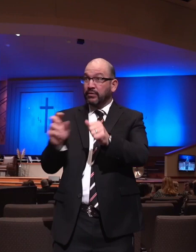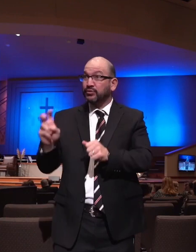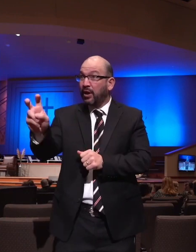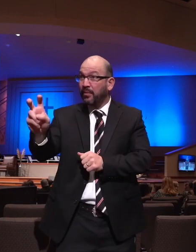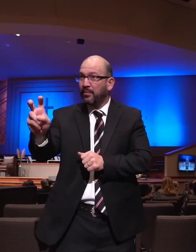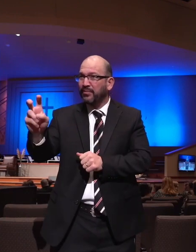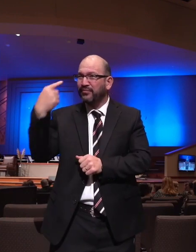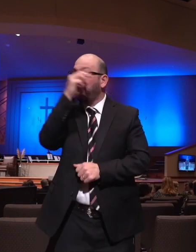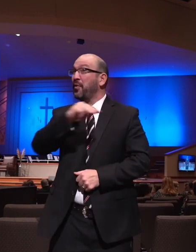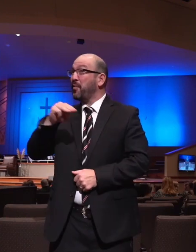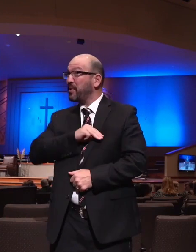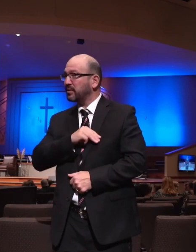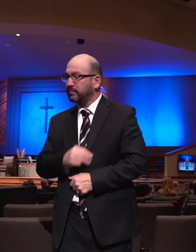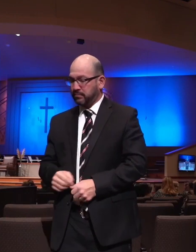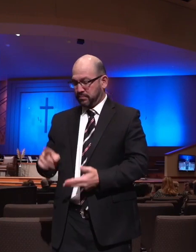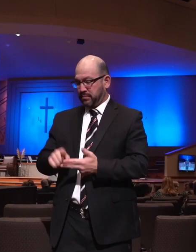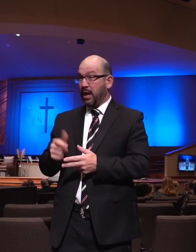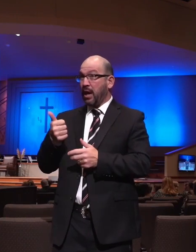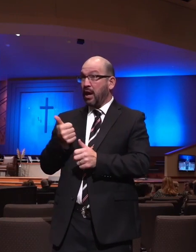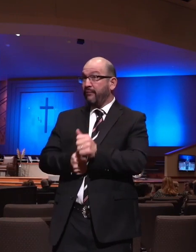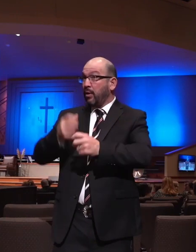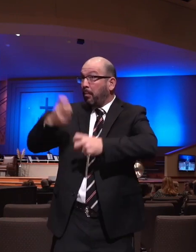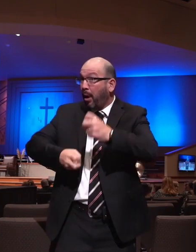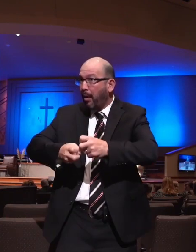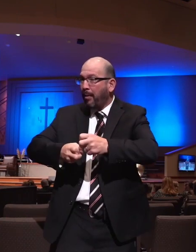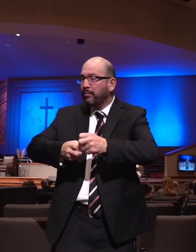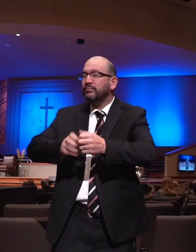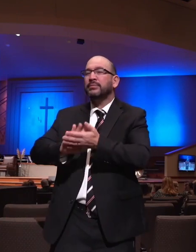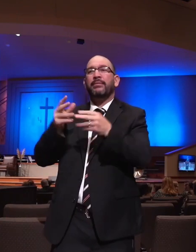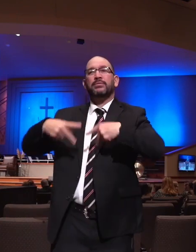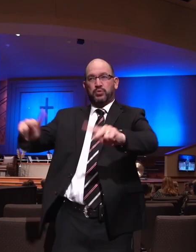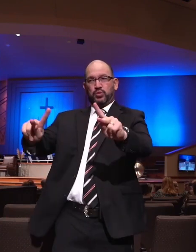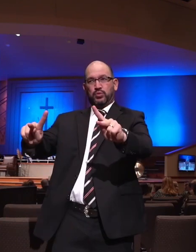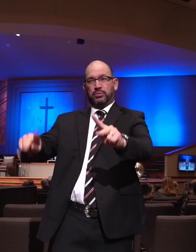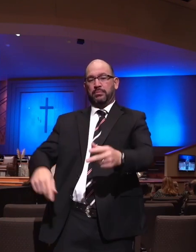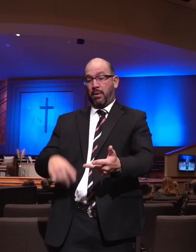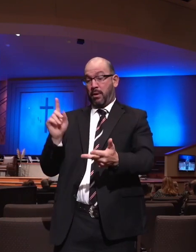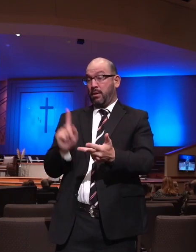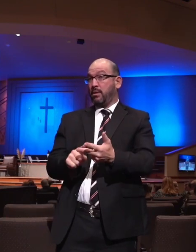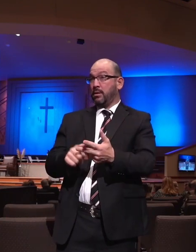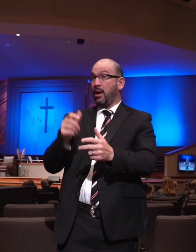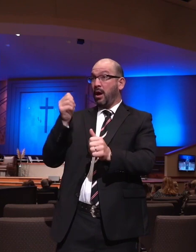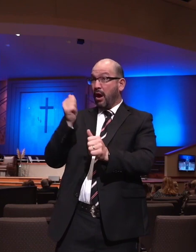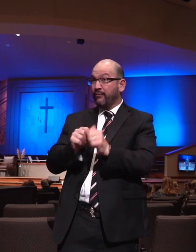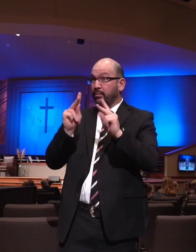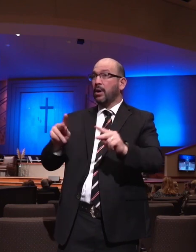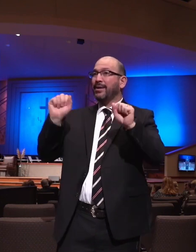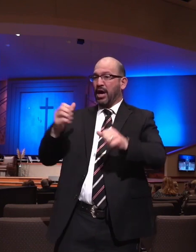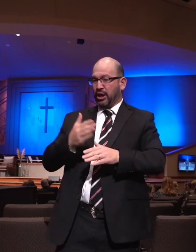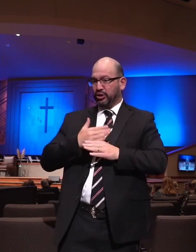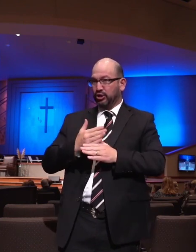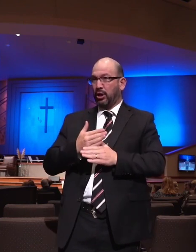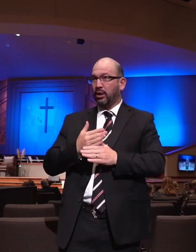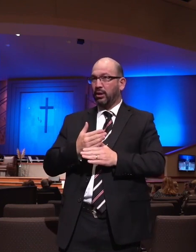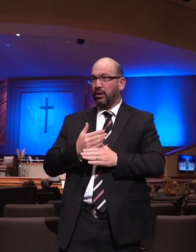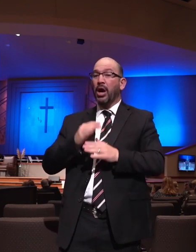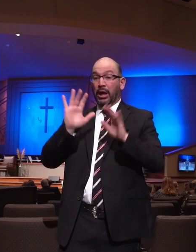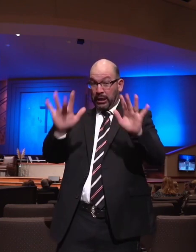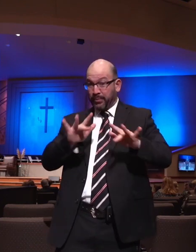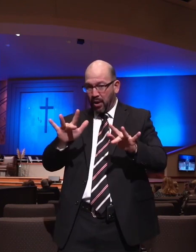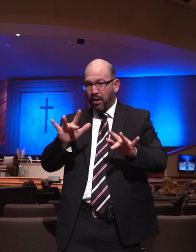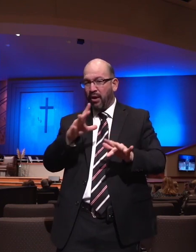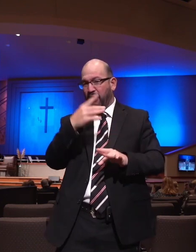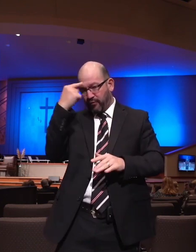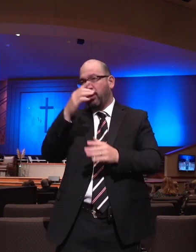every obstacle can become an opportunity everyone can care so